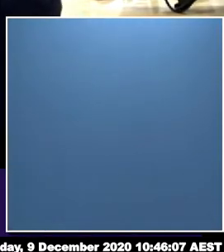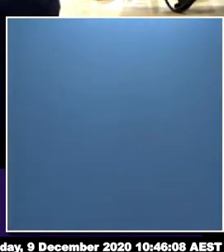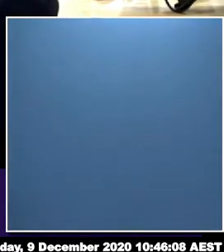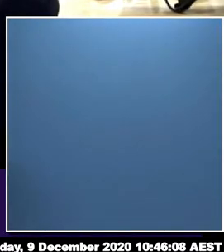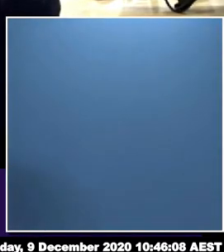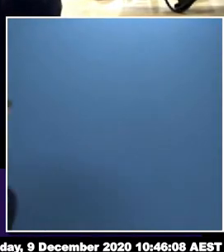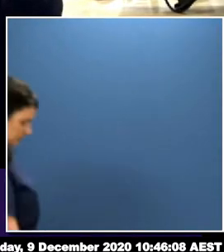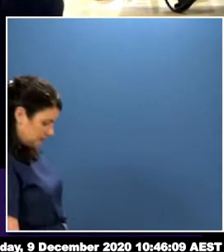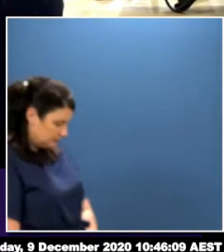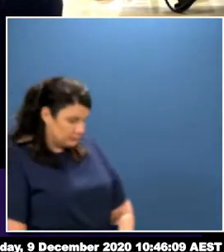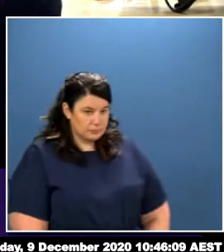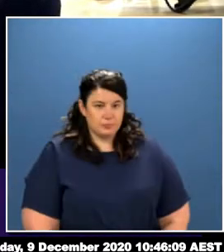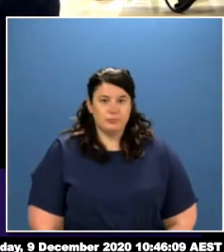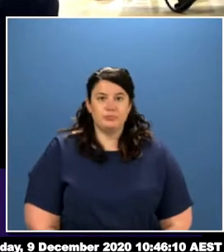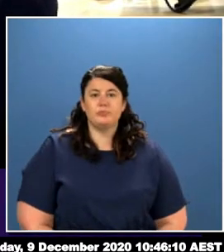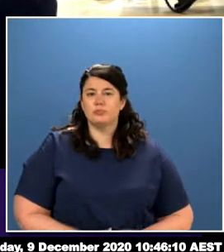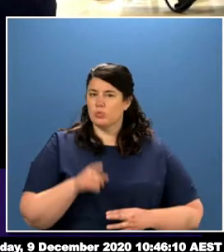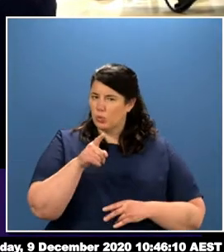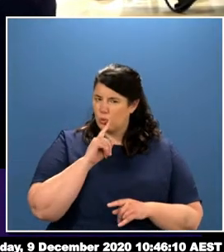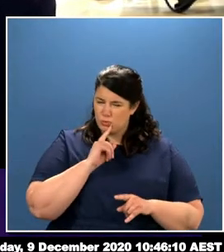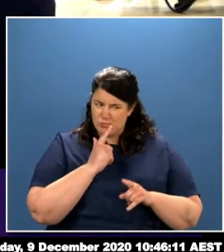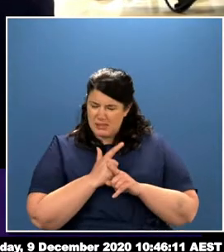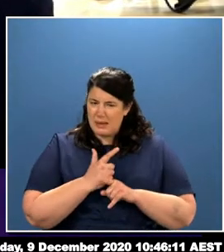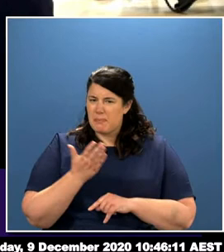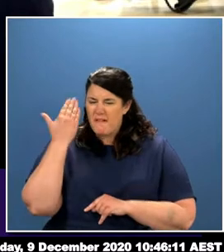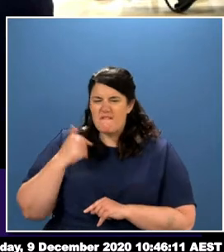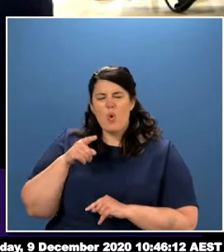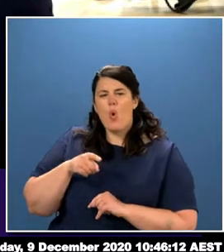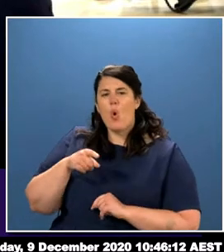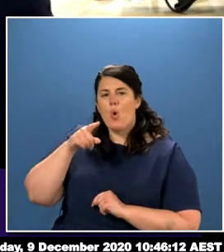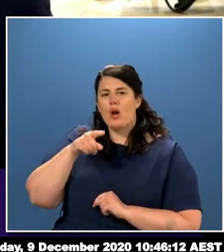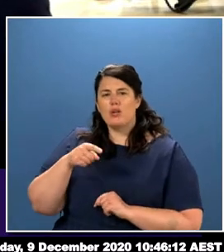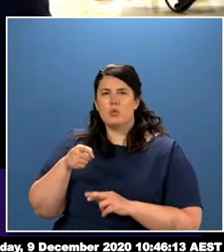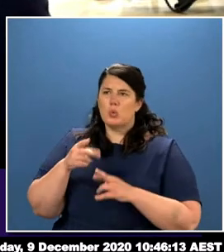a goal that you hope one day that you don't --- if you walk into an